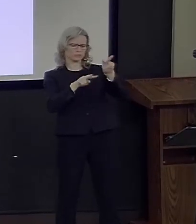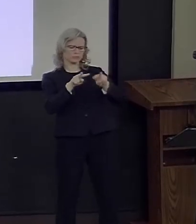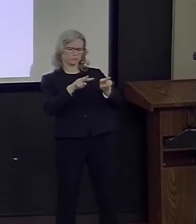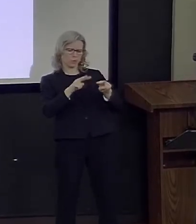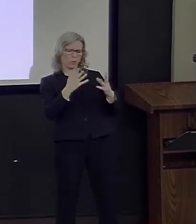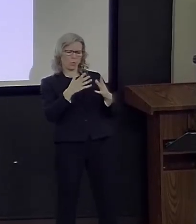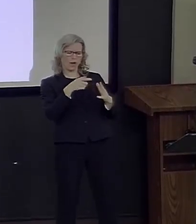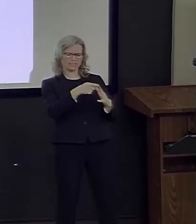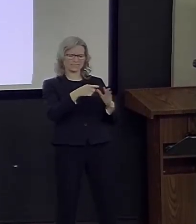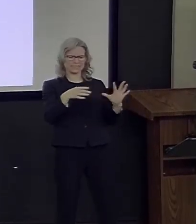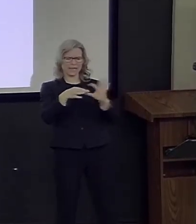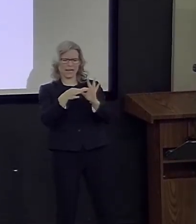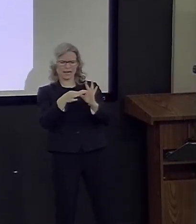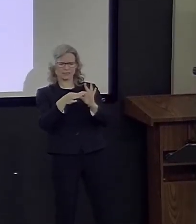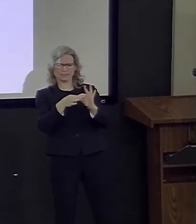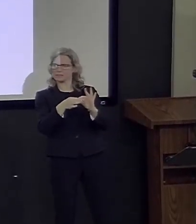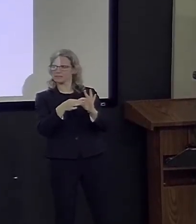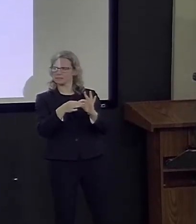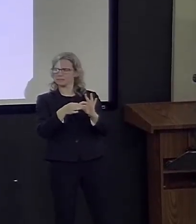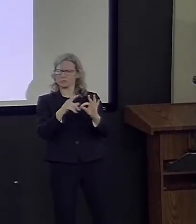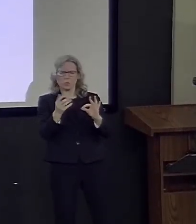in order to get the entire system.